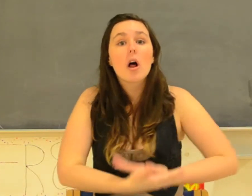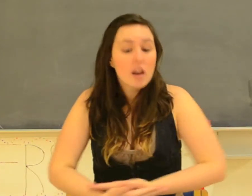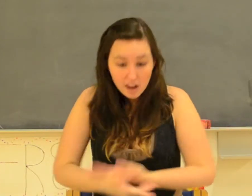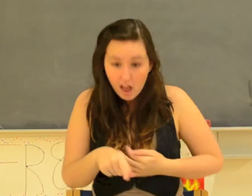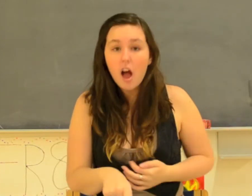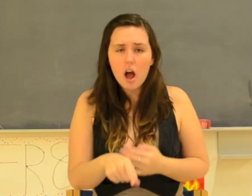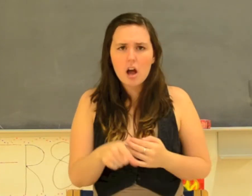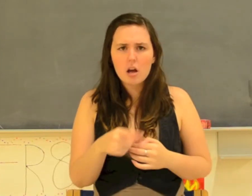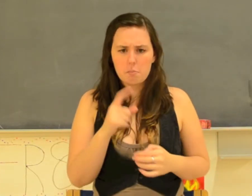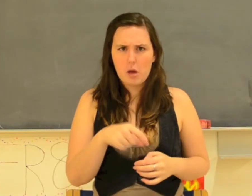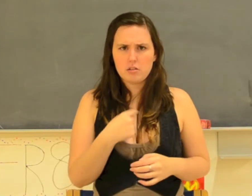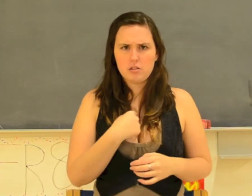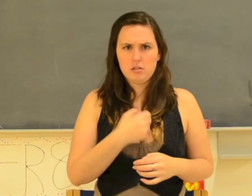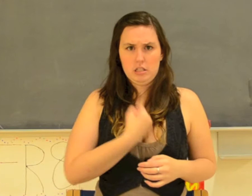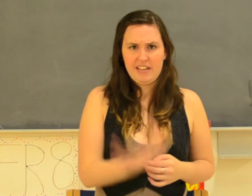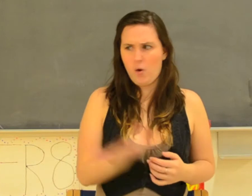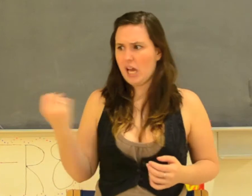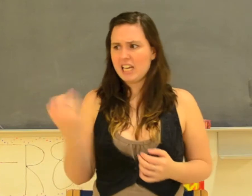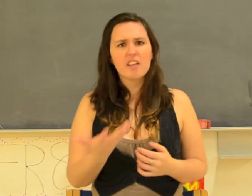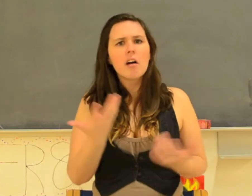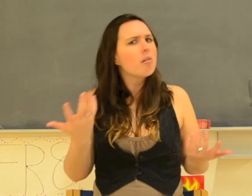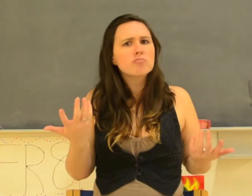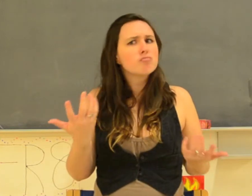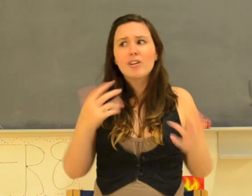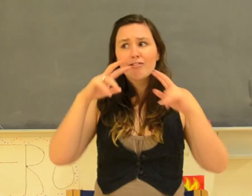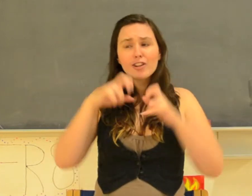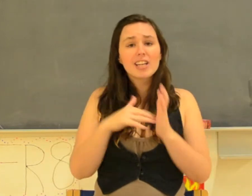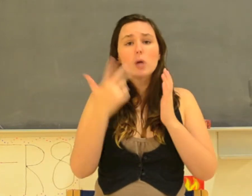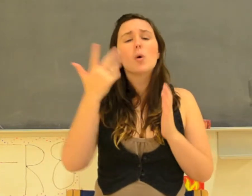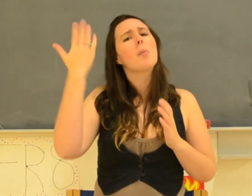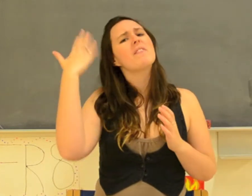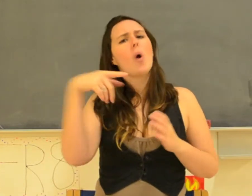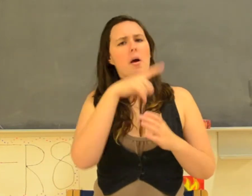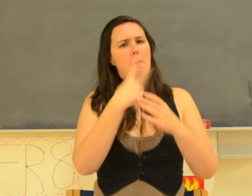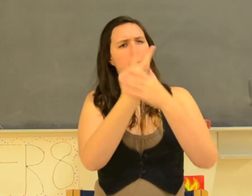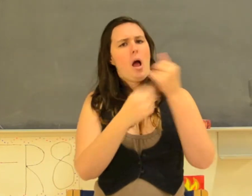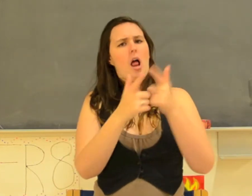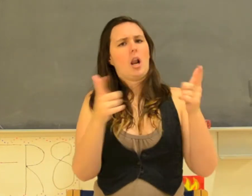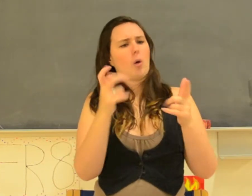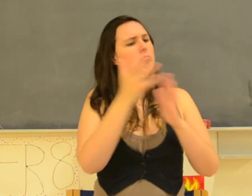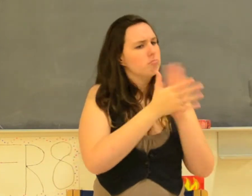be born, is it supposed to have the mother or father's written and sign language? Research now shows that even